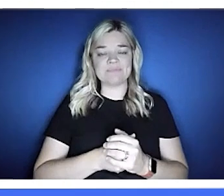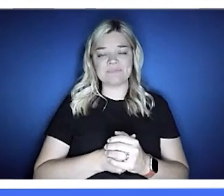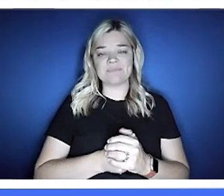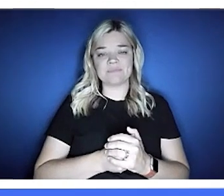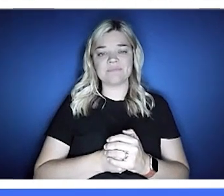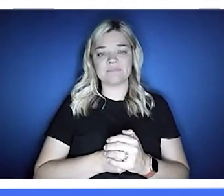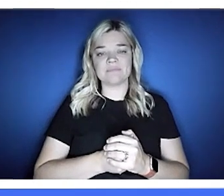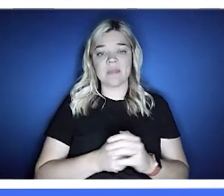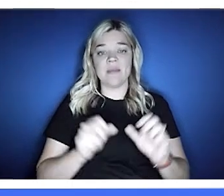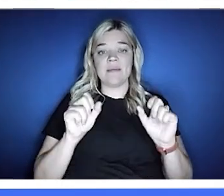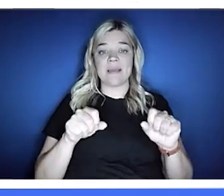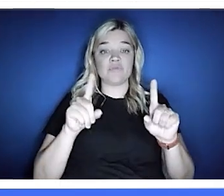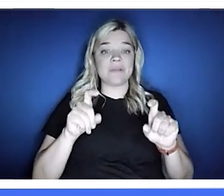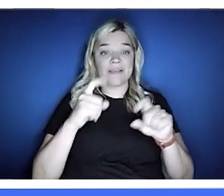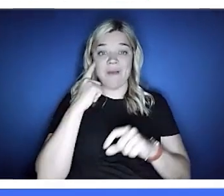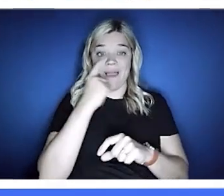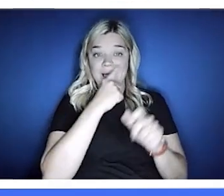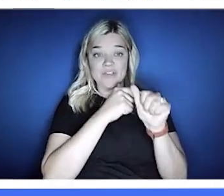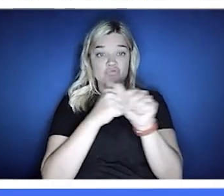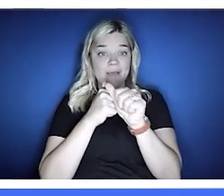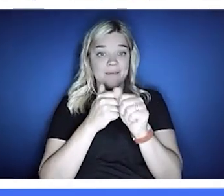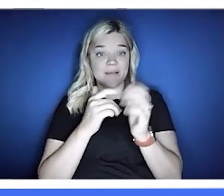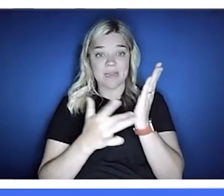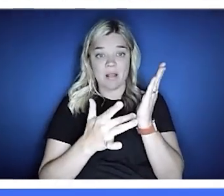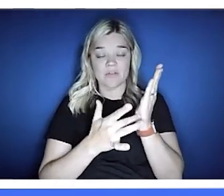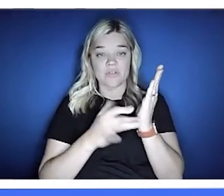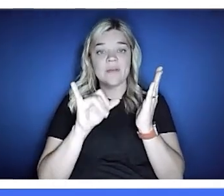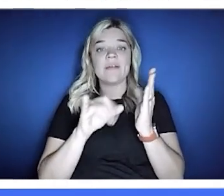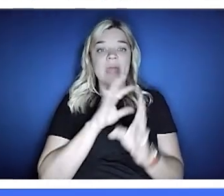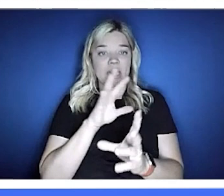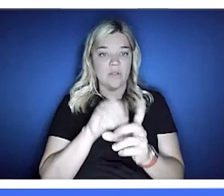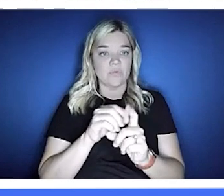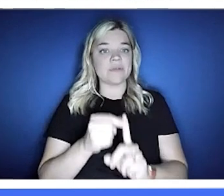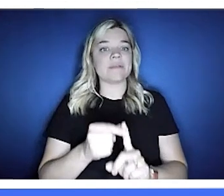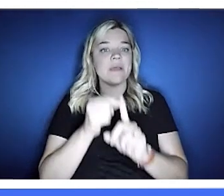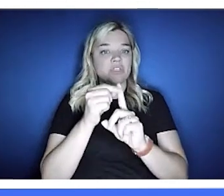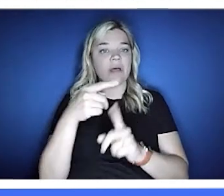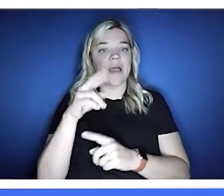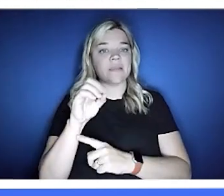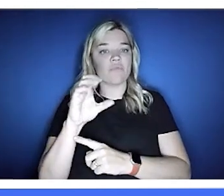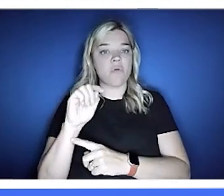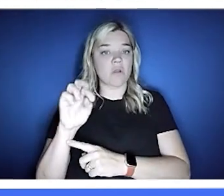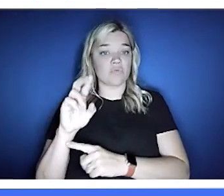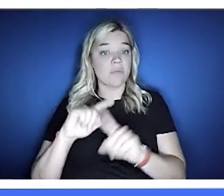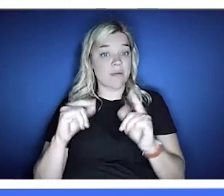Being able to test using eye tracking technology that does usually include like a specialized proctor, but it's still available.